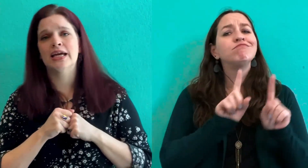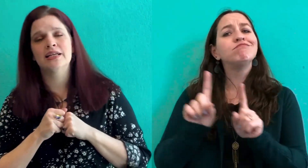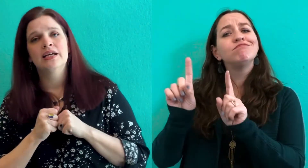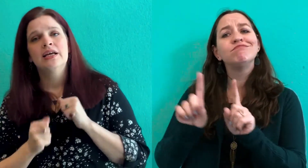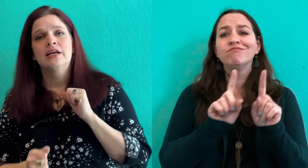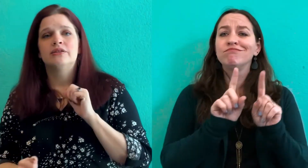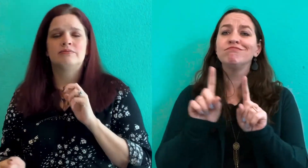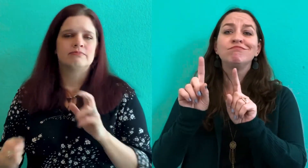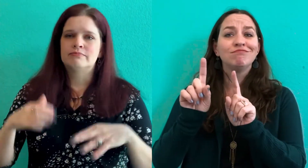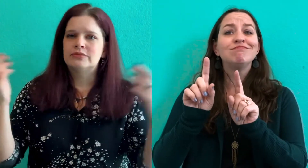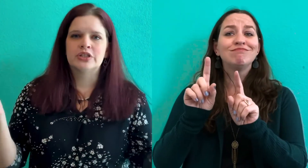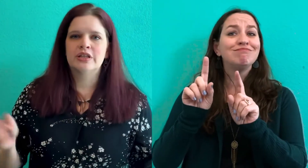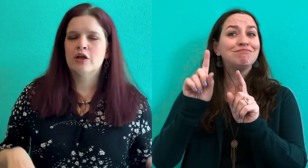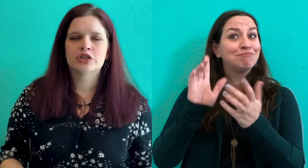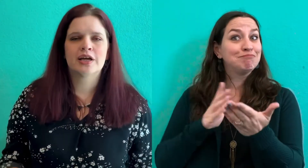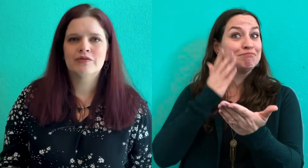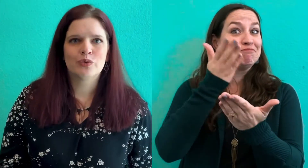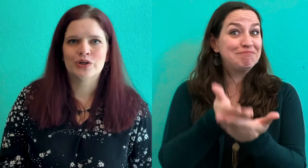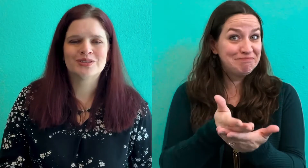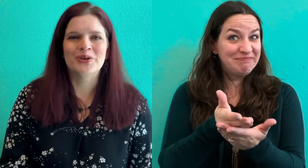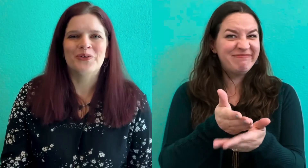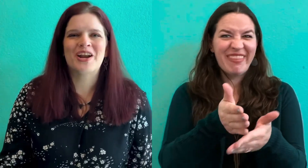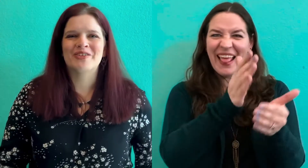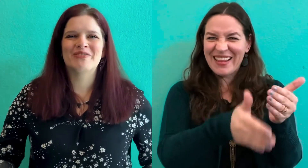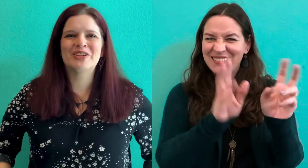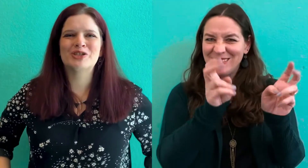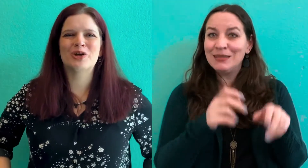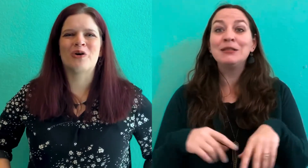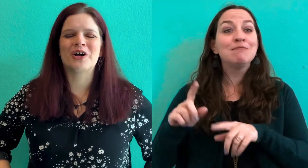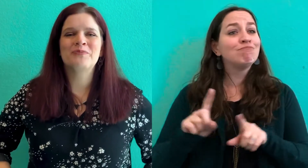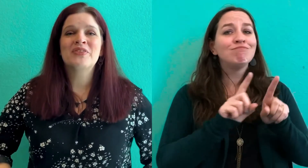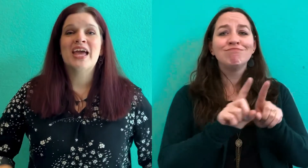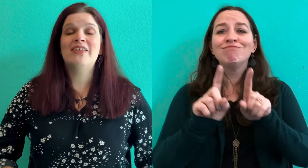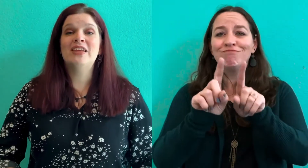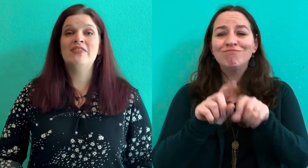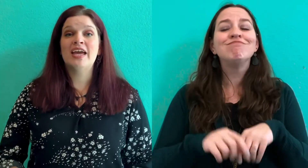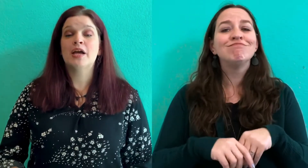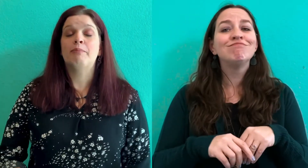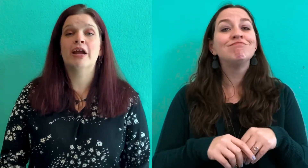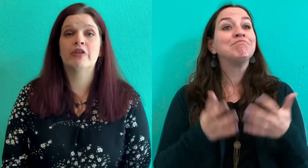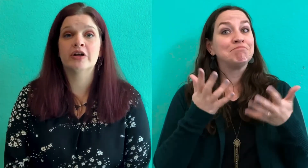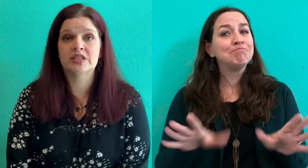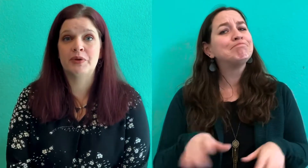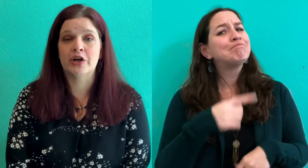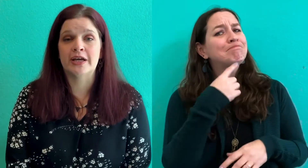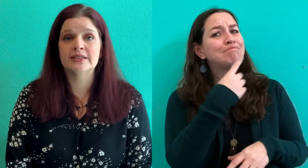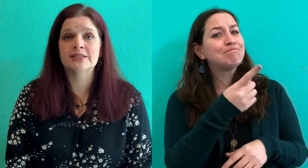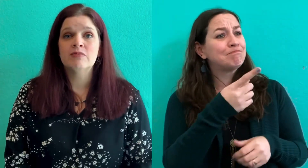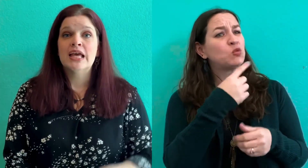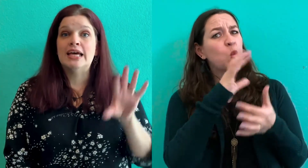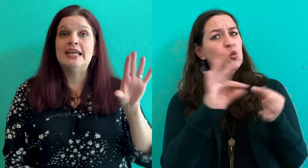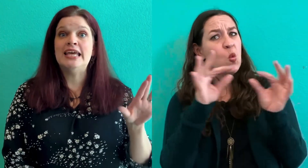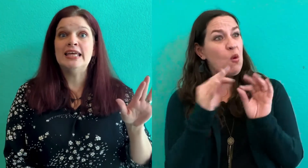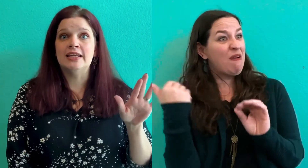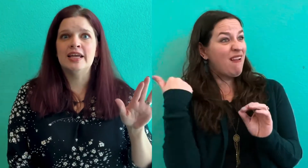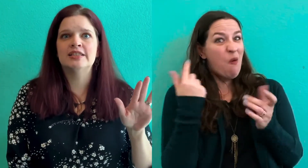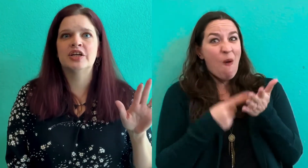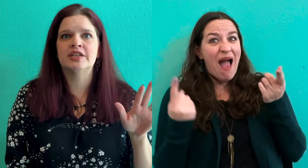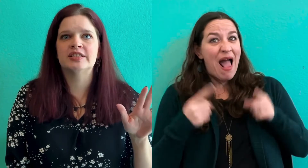get to the other side of the woods and whatever, they finish their walk and then they compare their experience. And N is going to say it was